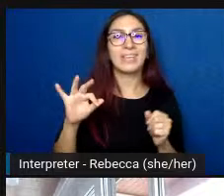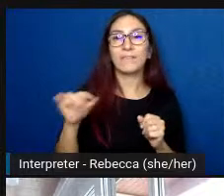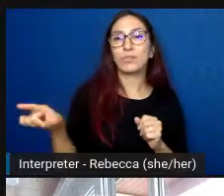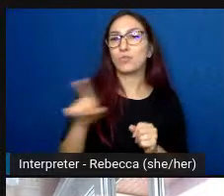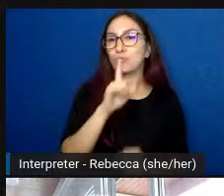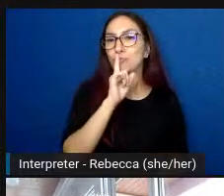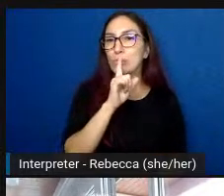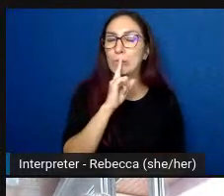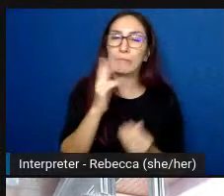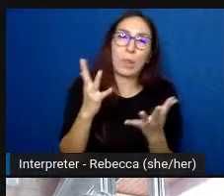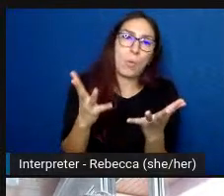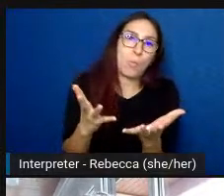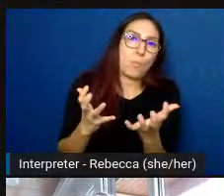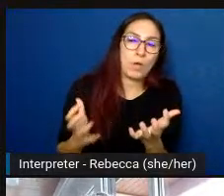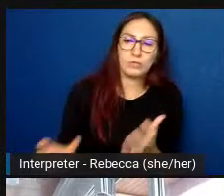So now a possible solution. People, if